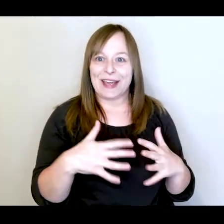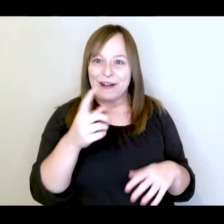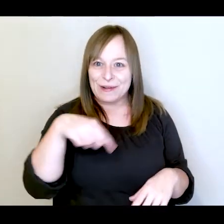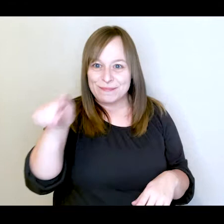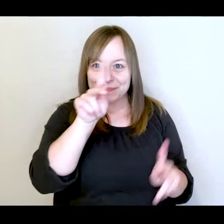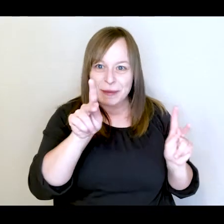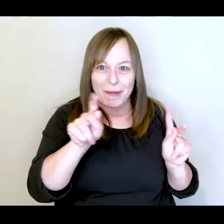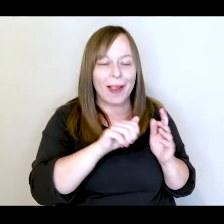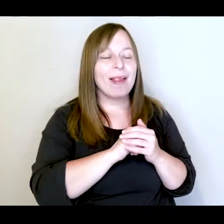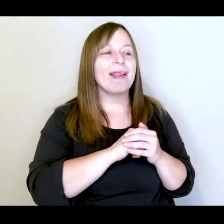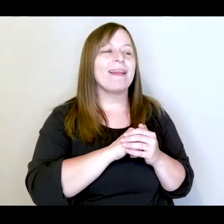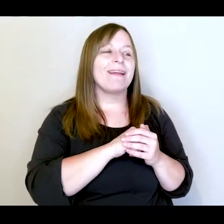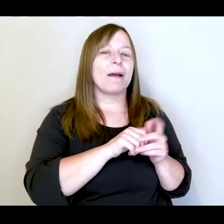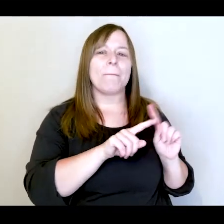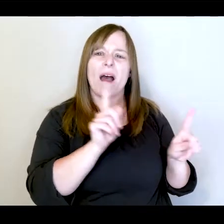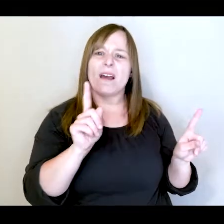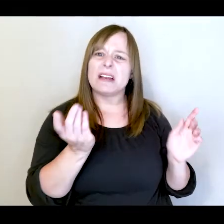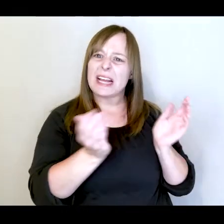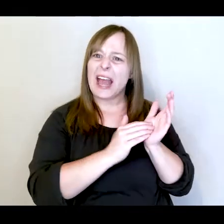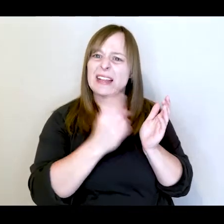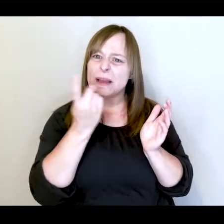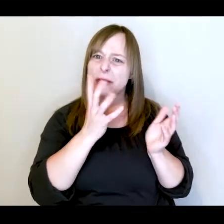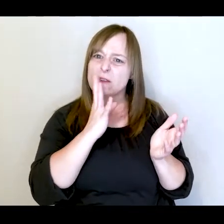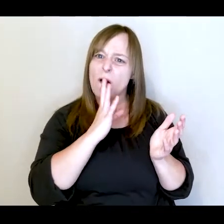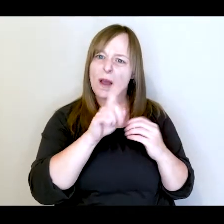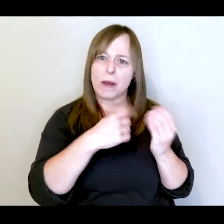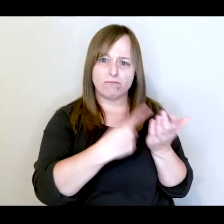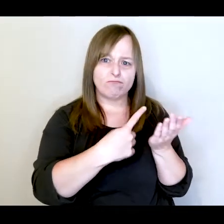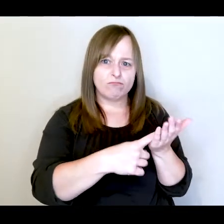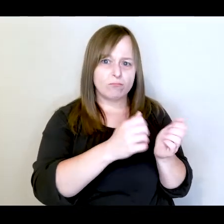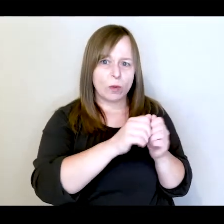people but it is again something to talk about.